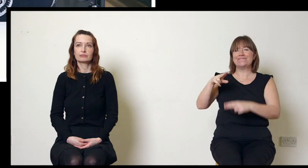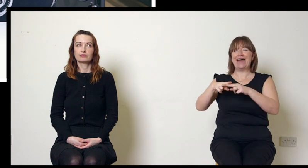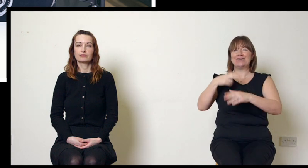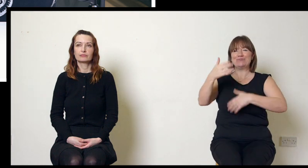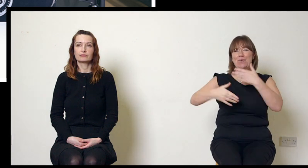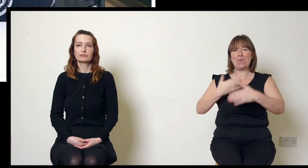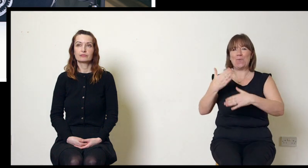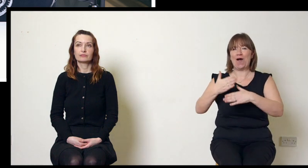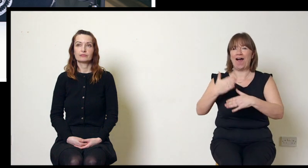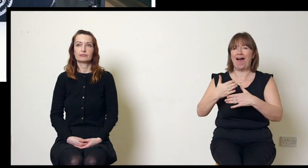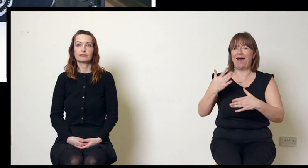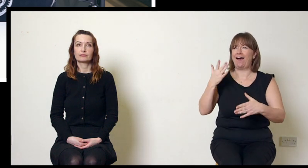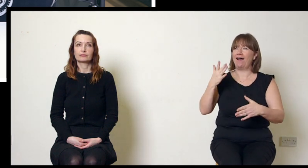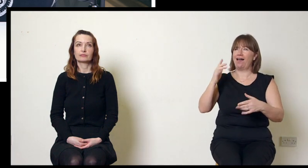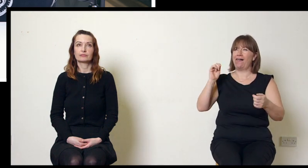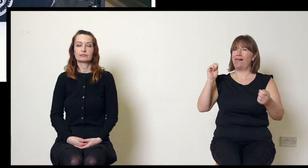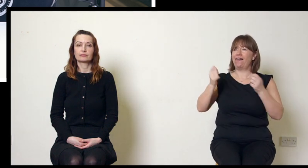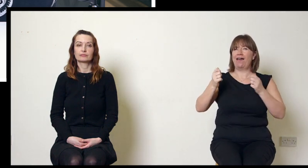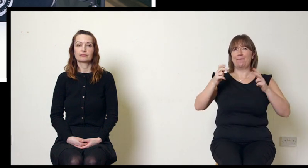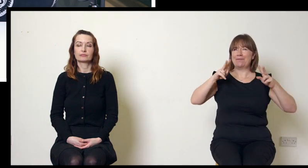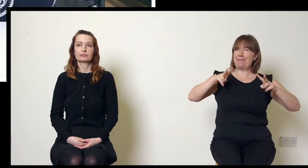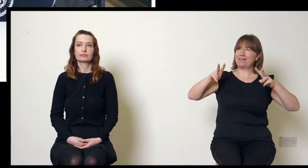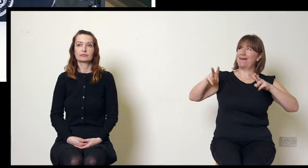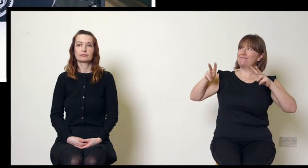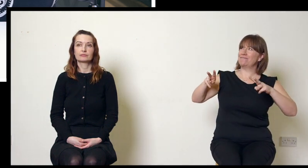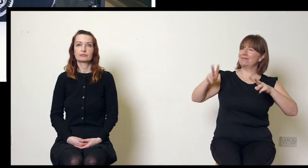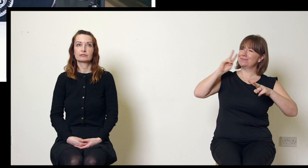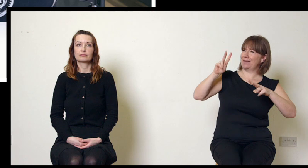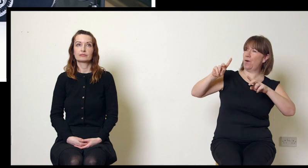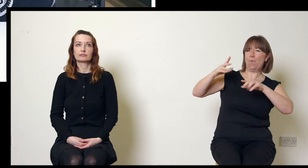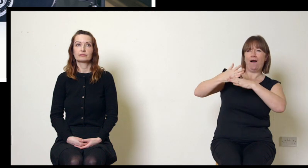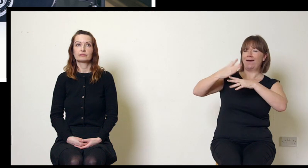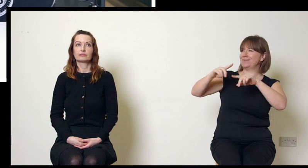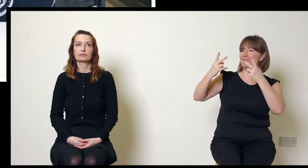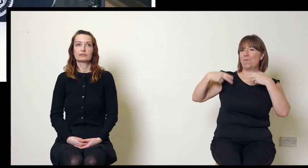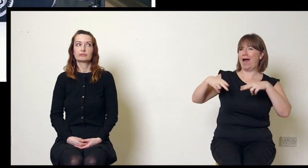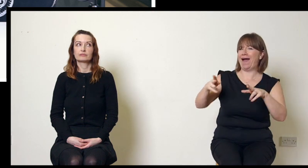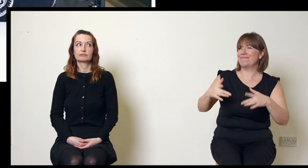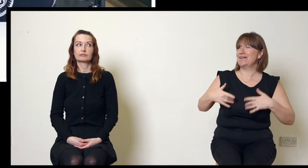brought a completely different angle on the work made, you see it in a very different way, and gave me the real personal human touch